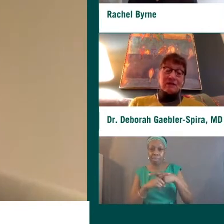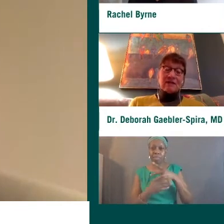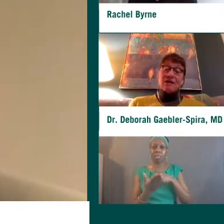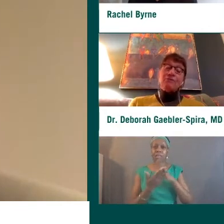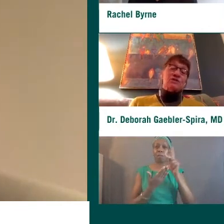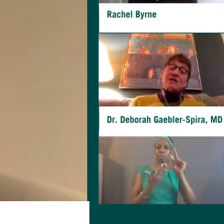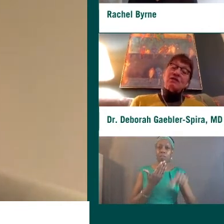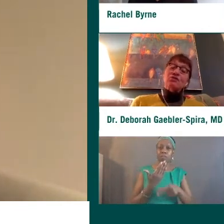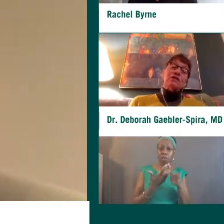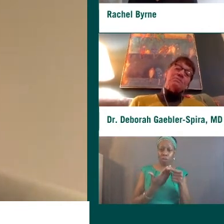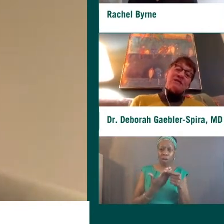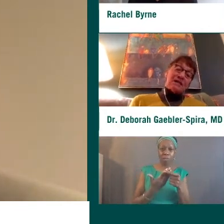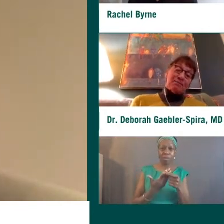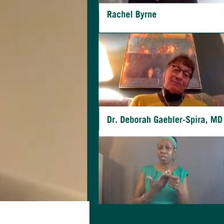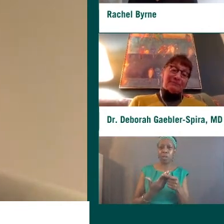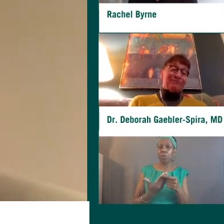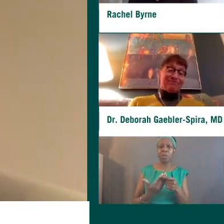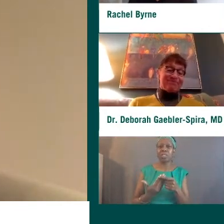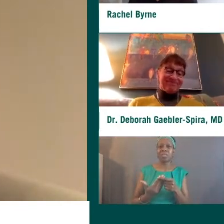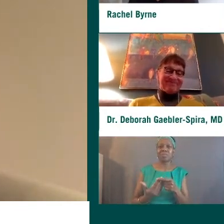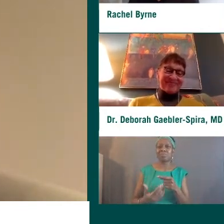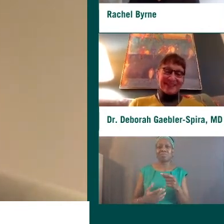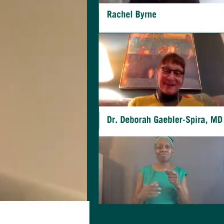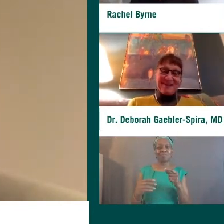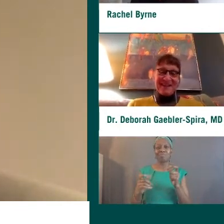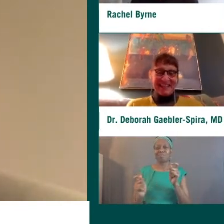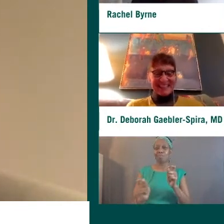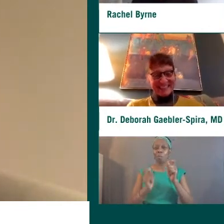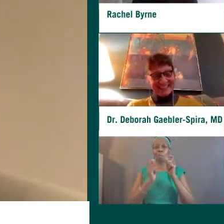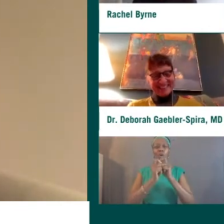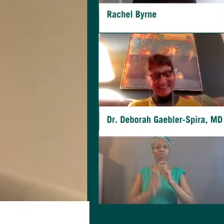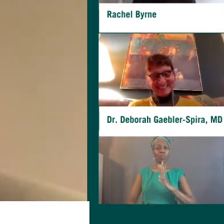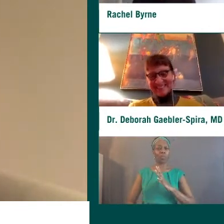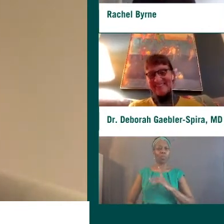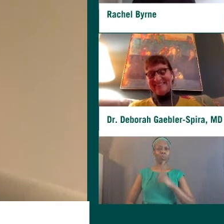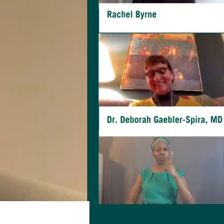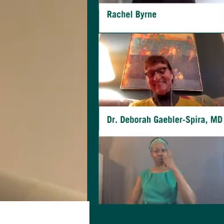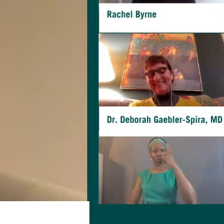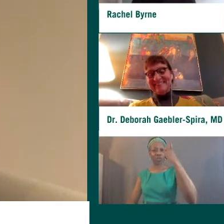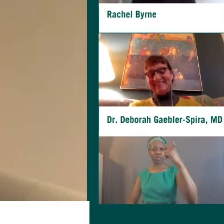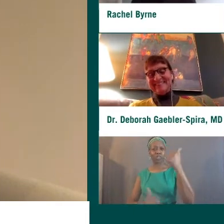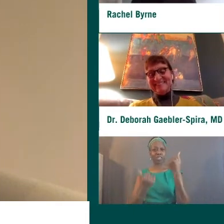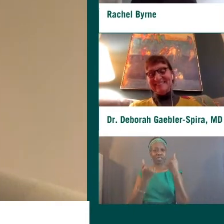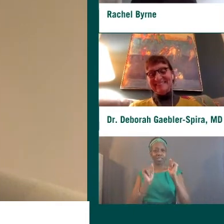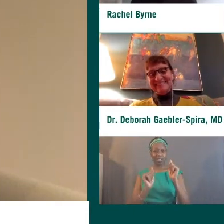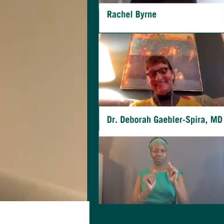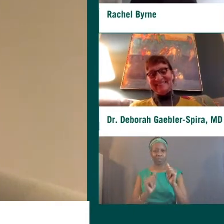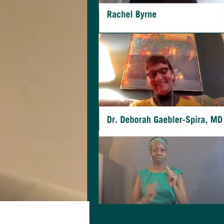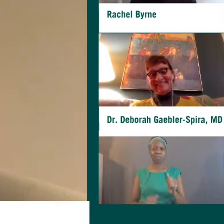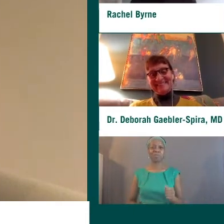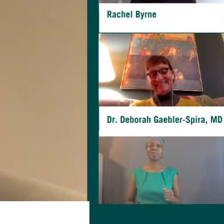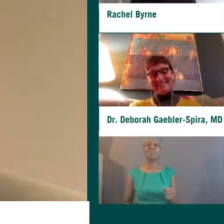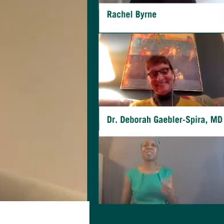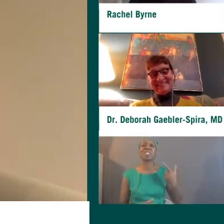It was like the dream team. We talk about the dream team Larke. And obviously you kind of do have the dream team